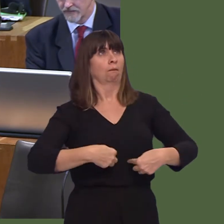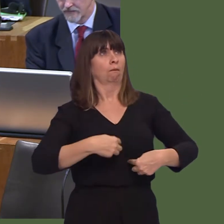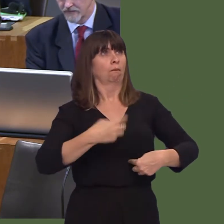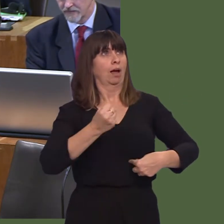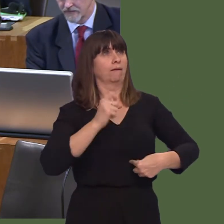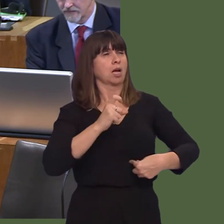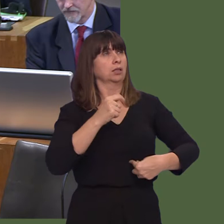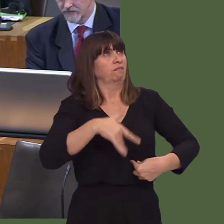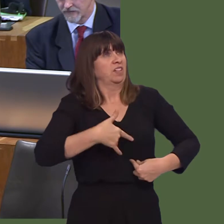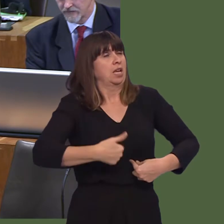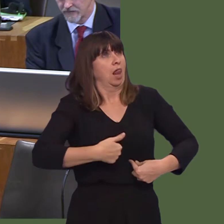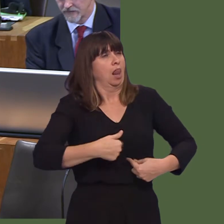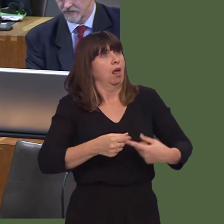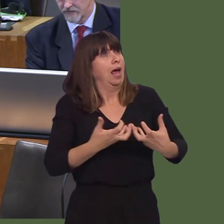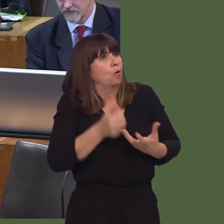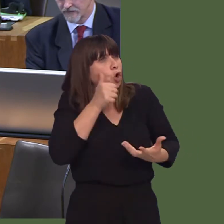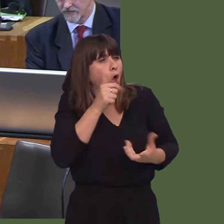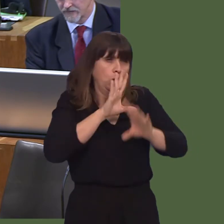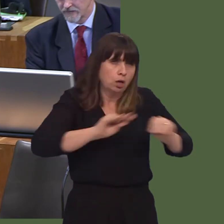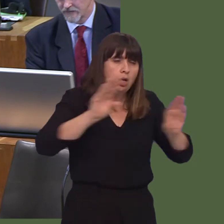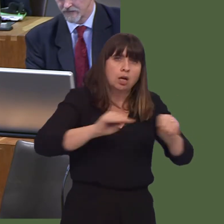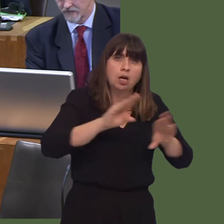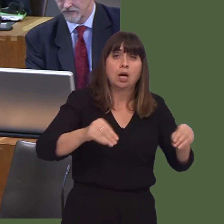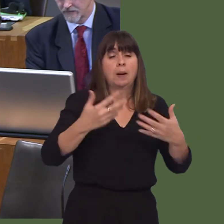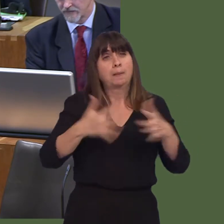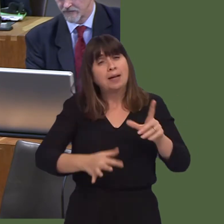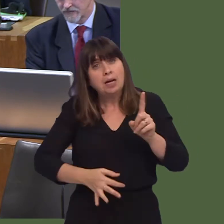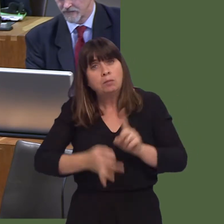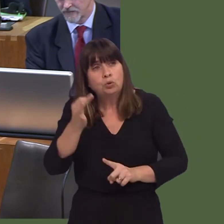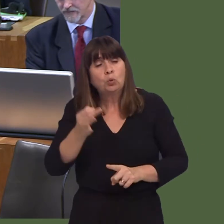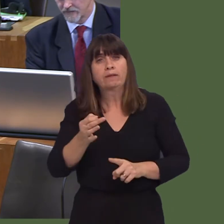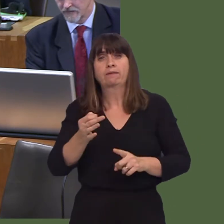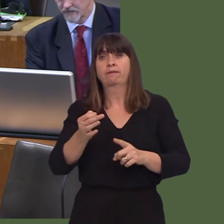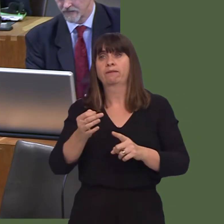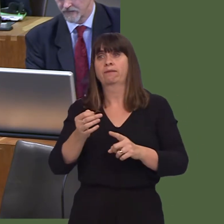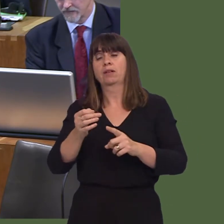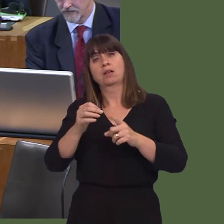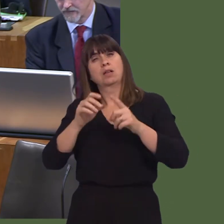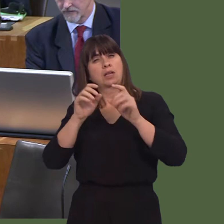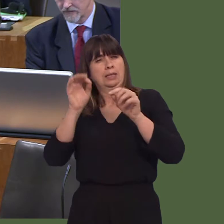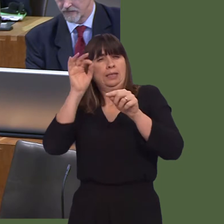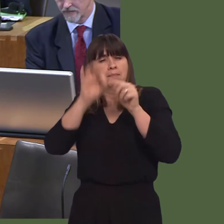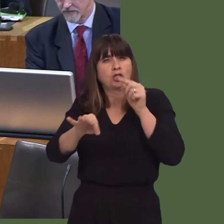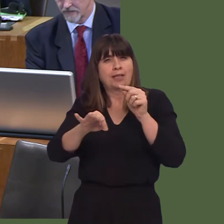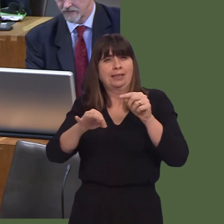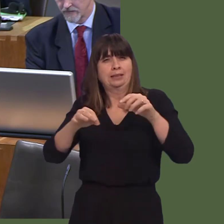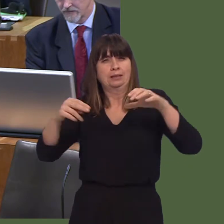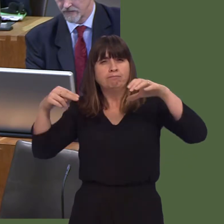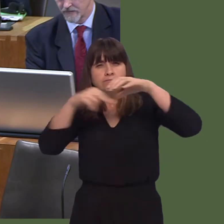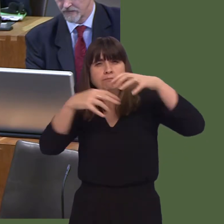access to that surgery. We've also improved access to stereotactic ablative radiotherapy by funding new equipment